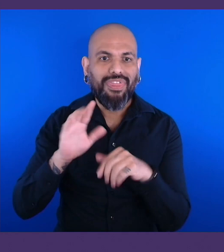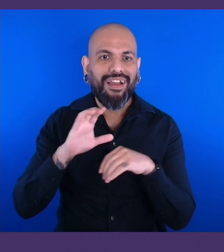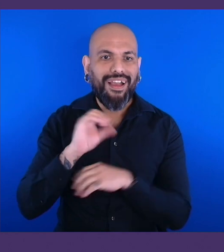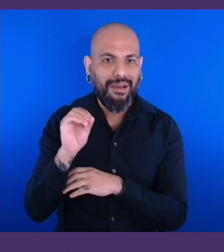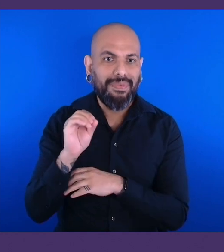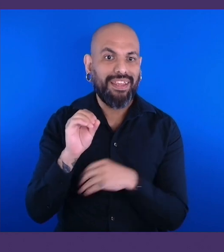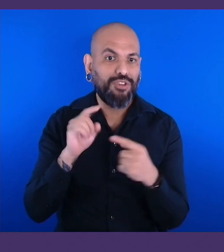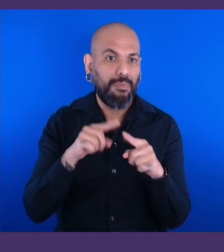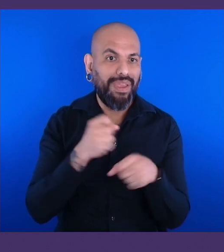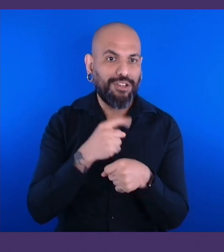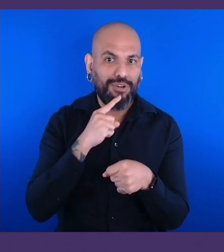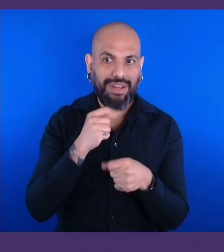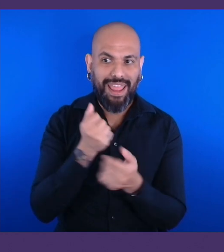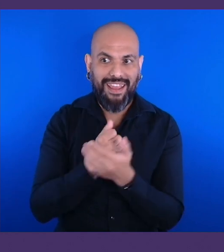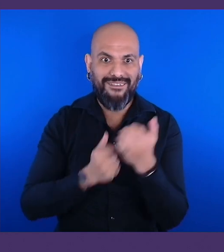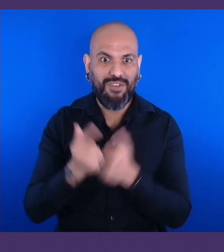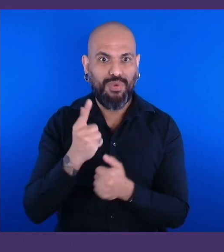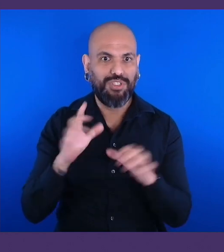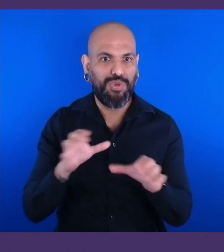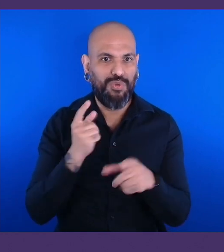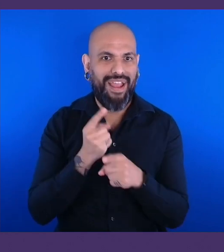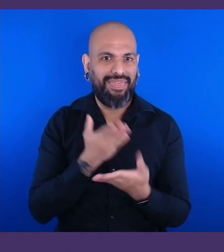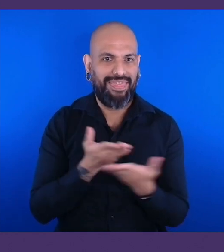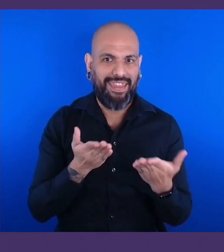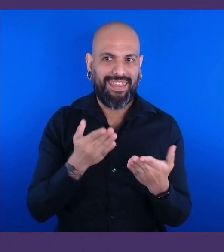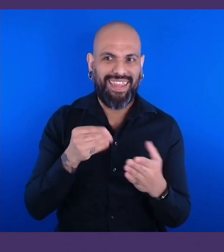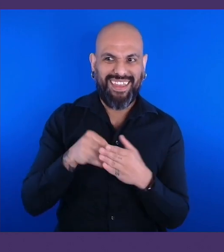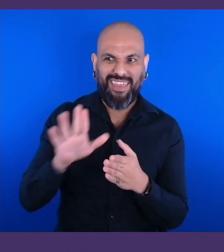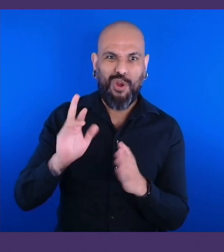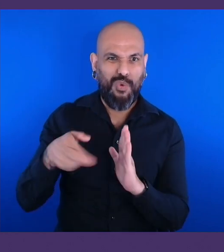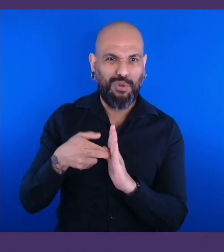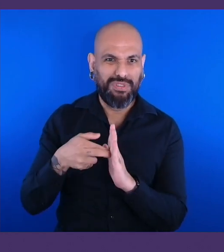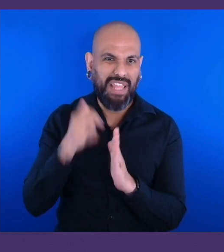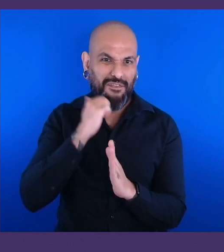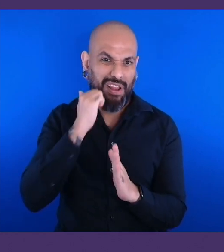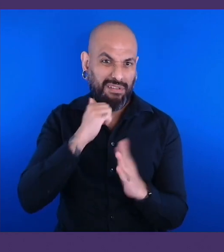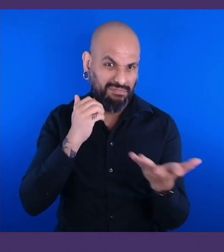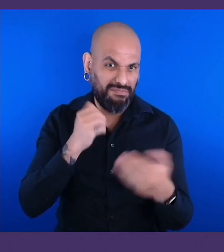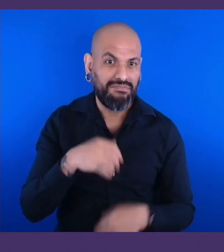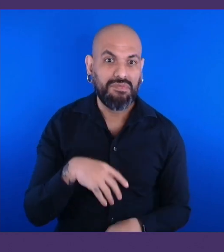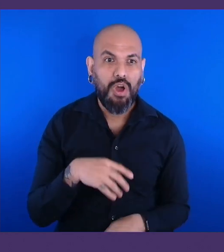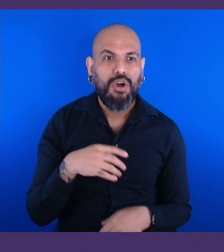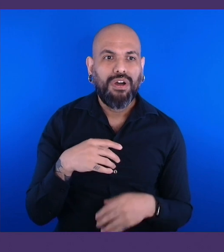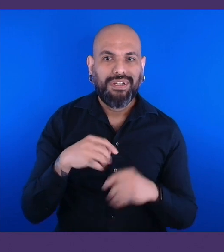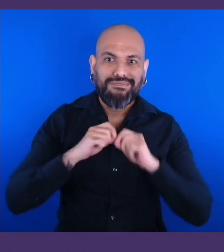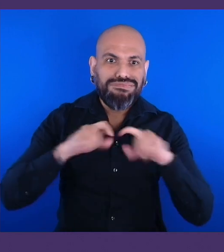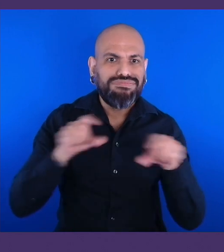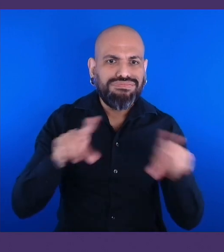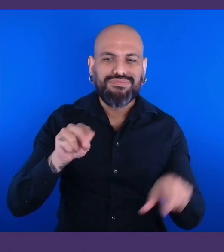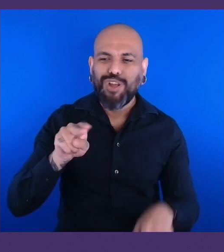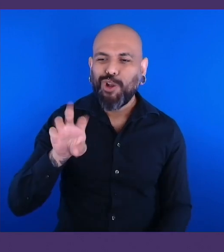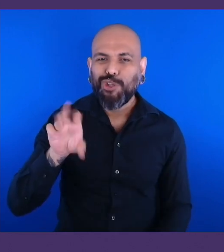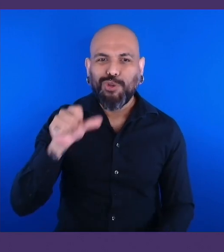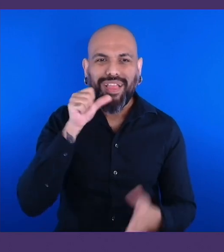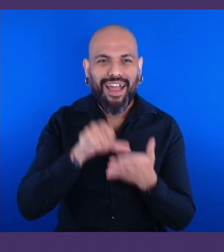in their day-to-day roles. So, sending out newsletters, getting included in training.